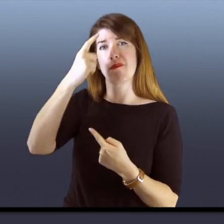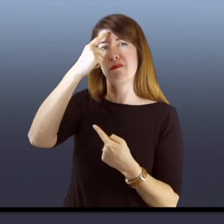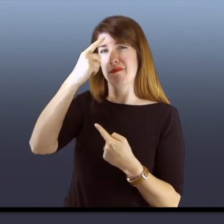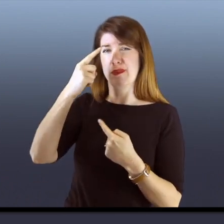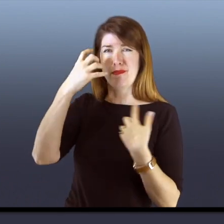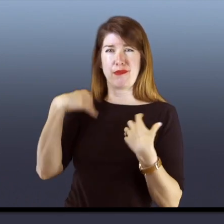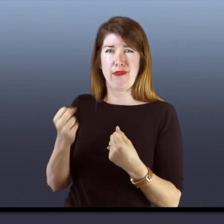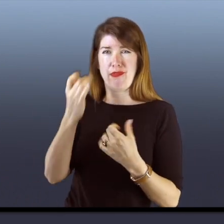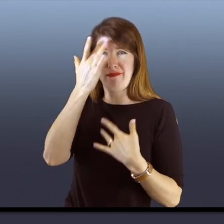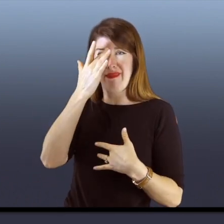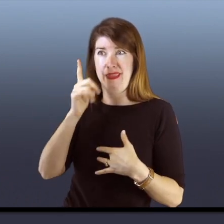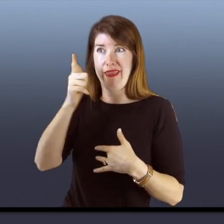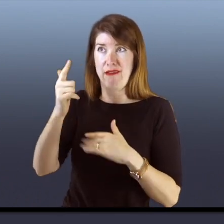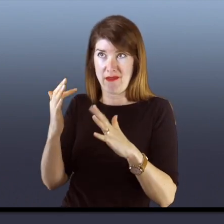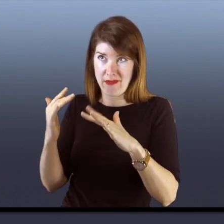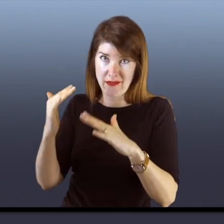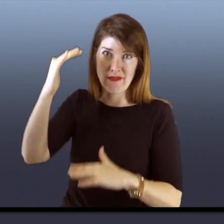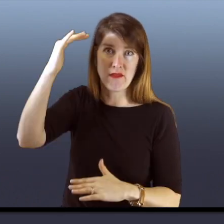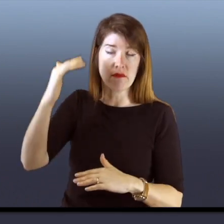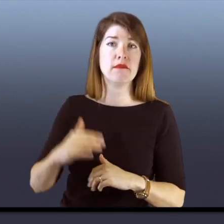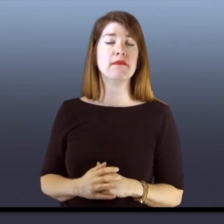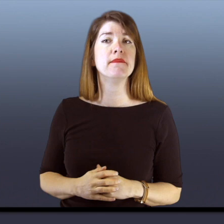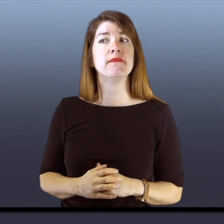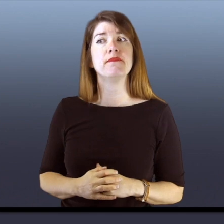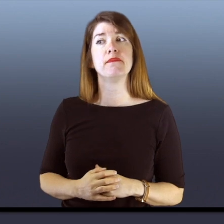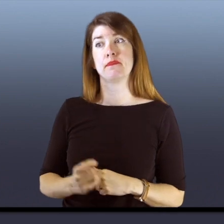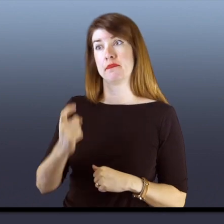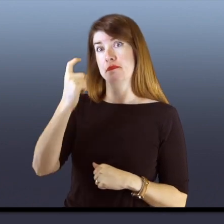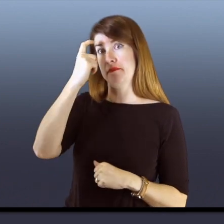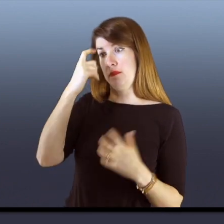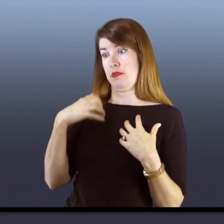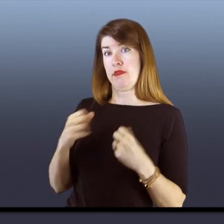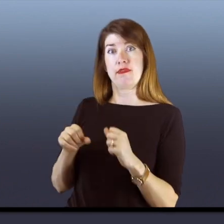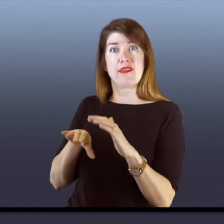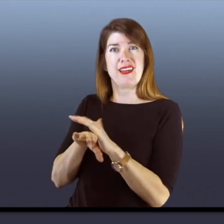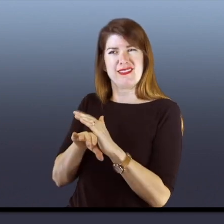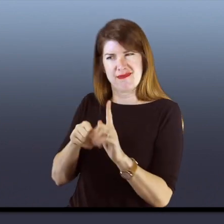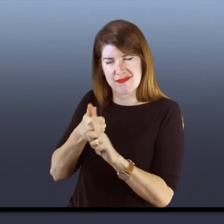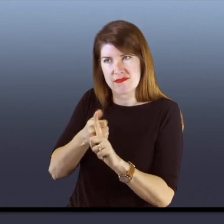Mental health access is very difficult for most deaf and hard of hearing individuals.